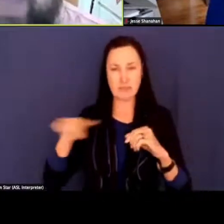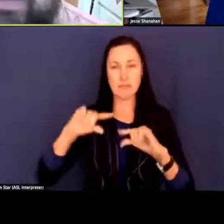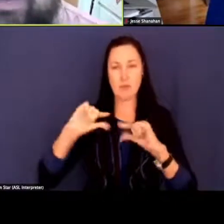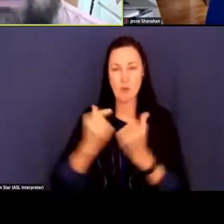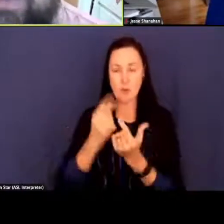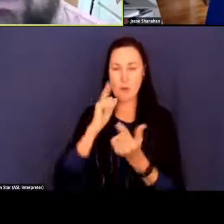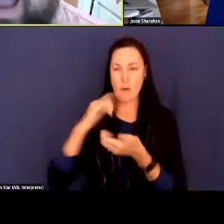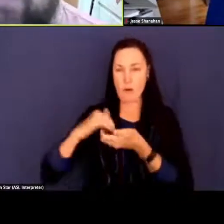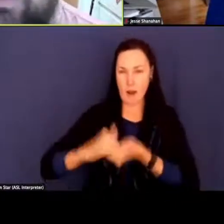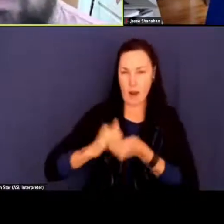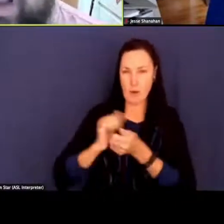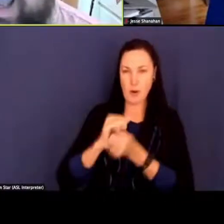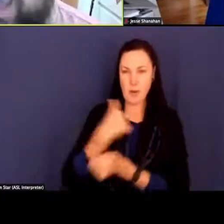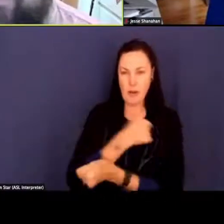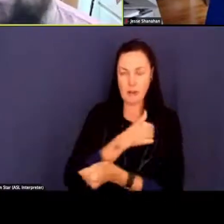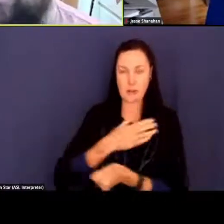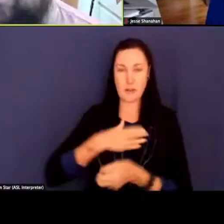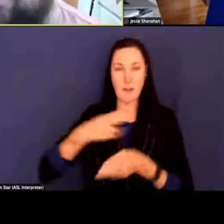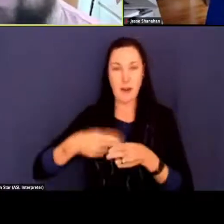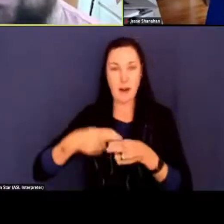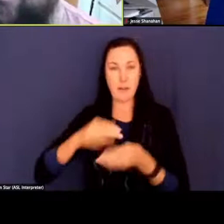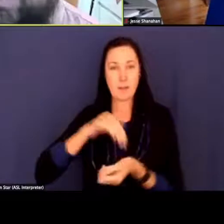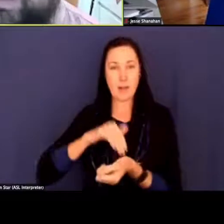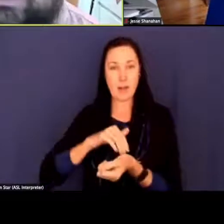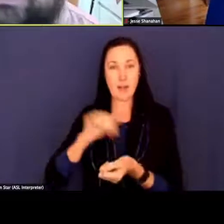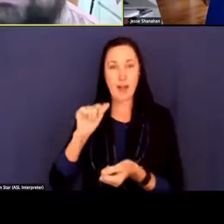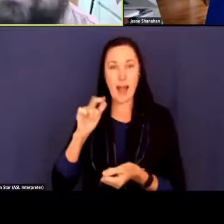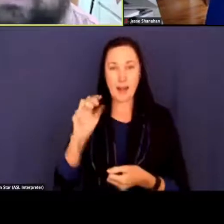My name is Dr. Adam Hubrig and I study disability activism and rhetoric at Sam